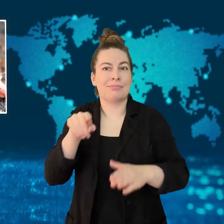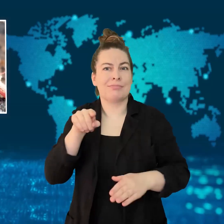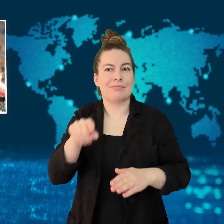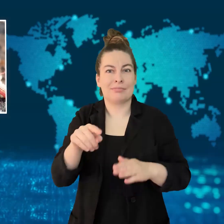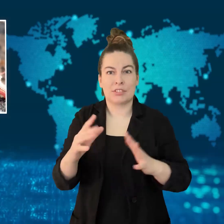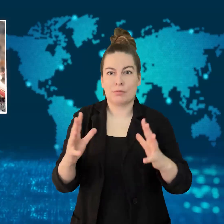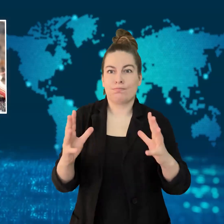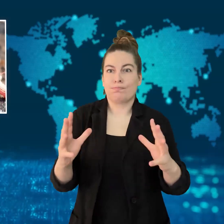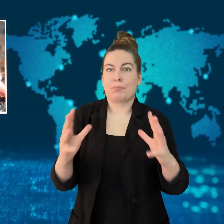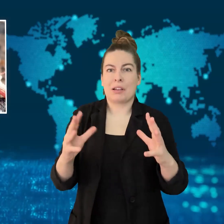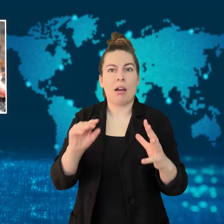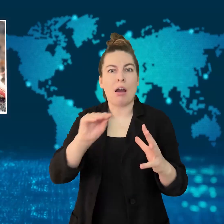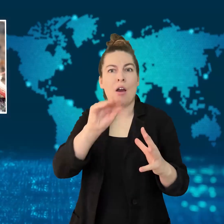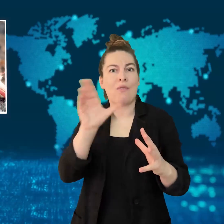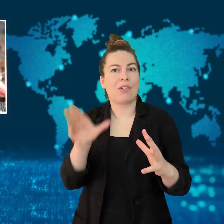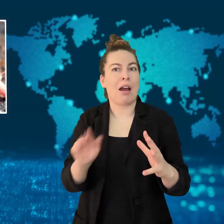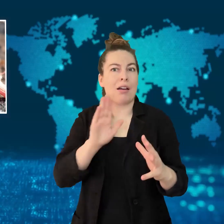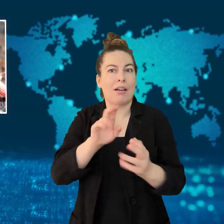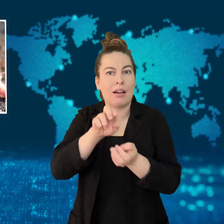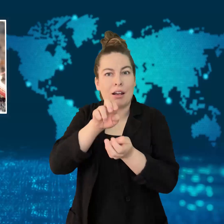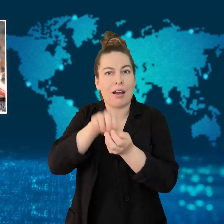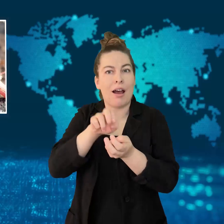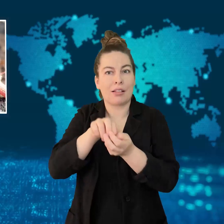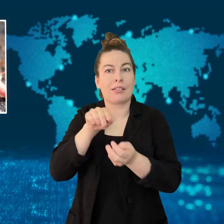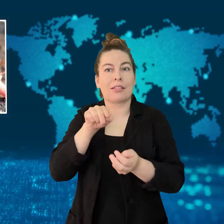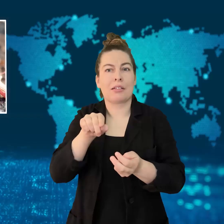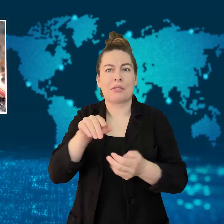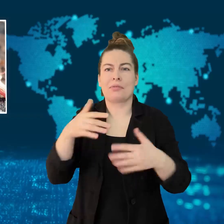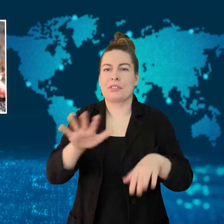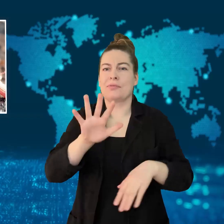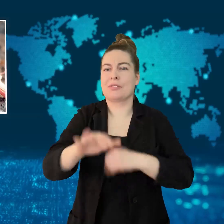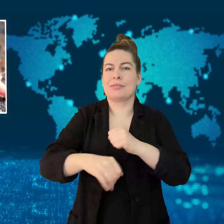is the first rodent to detect over 100 landmines.